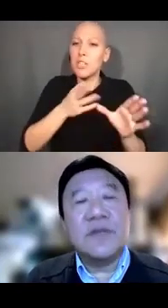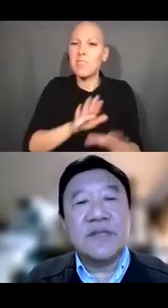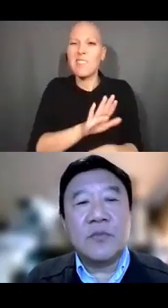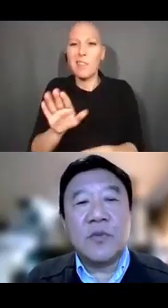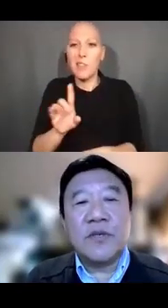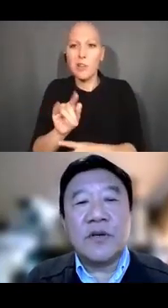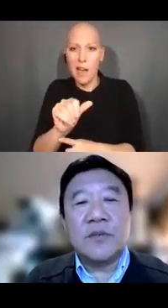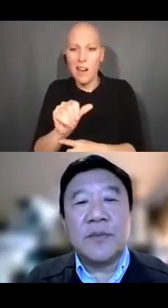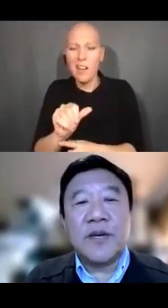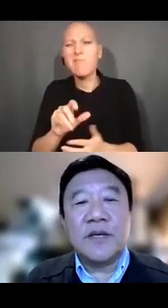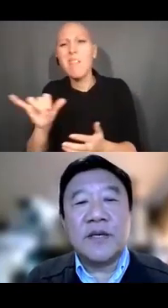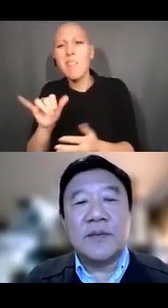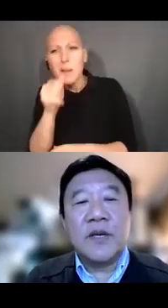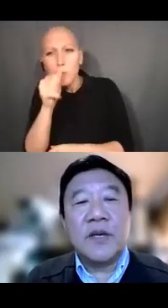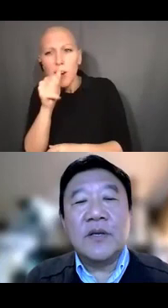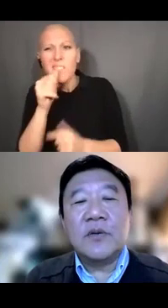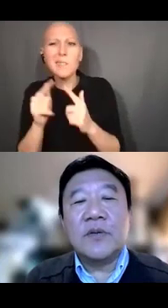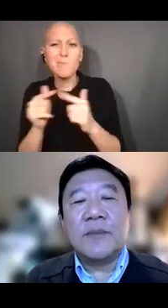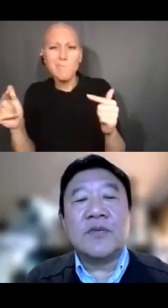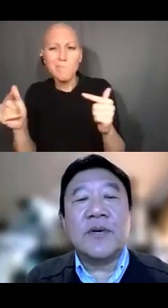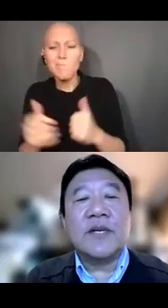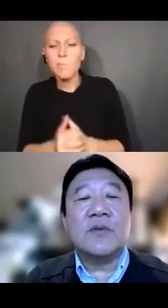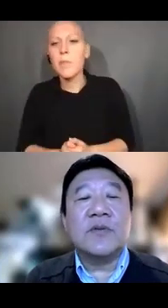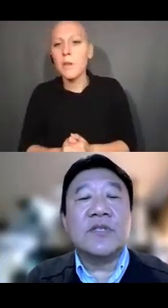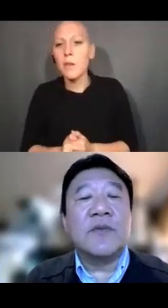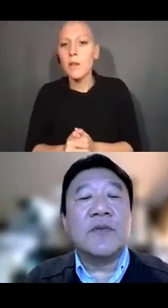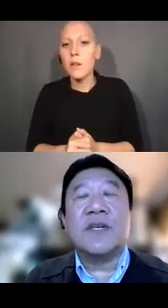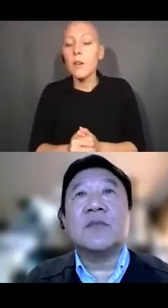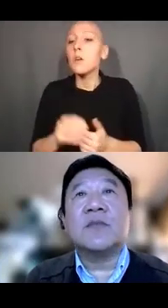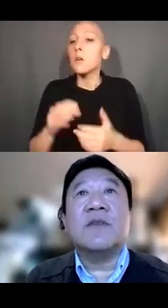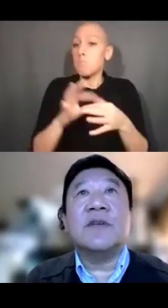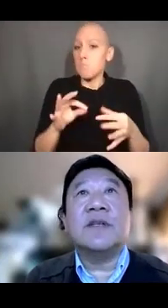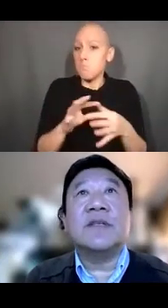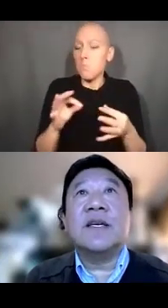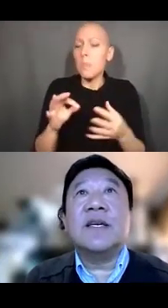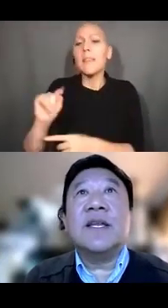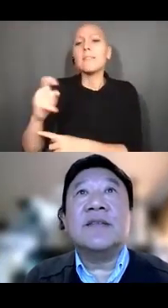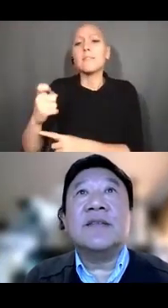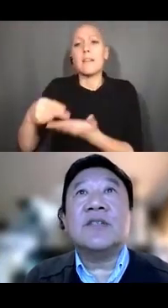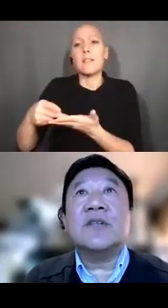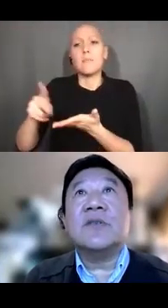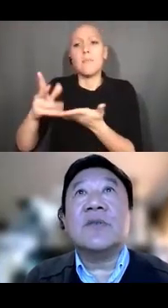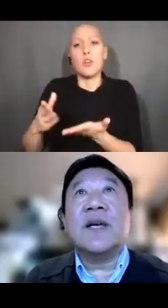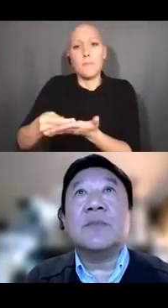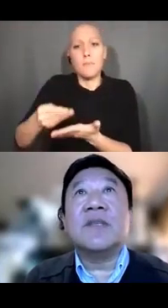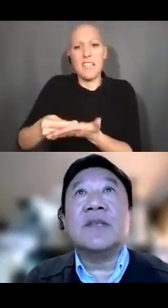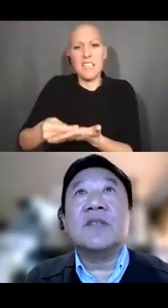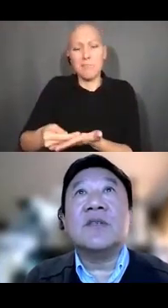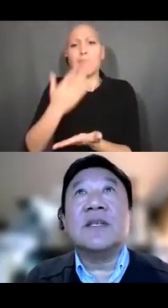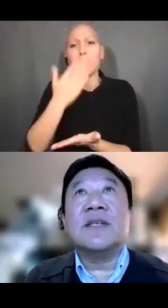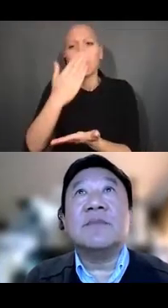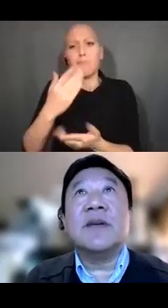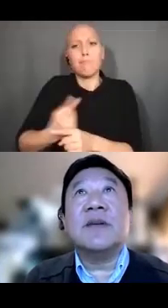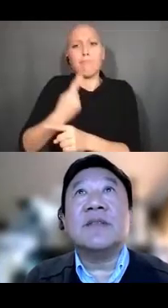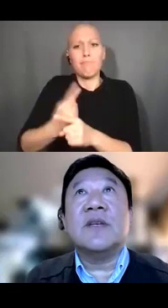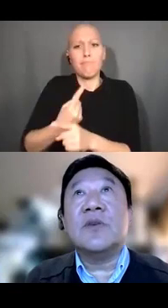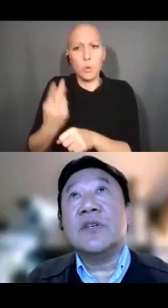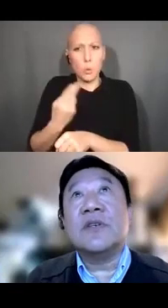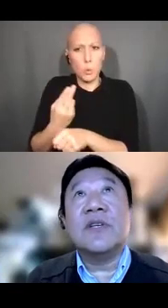is that when we talked about demonstrating stewardship over taxpayer funds, this actually also helps us to, as I noted earlier,